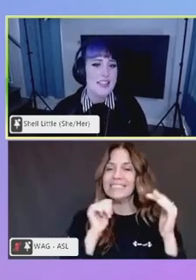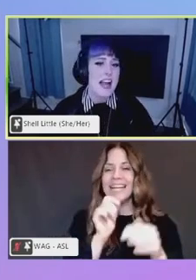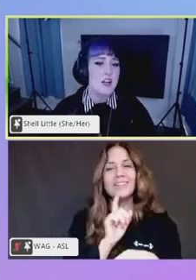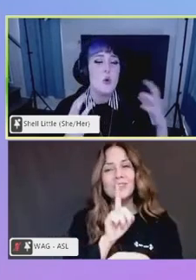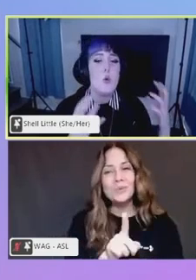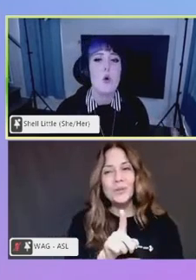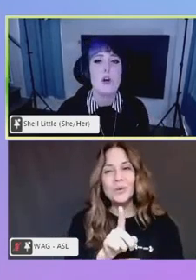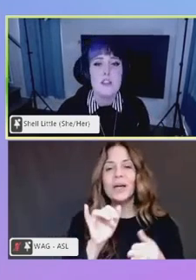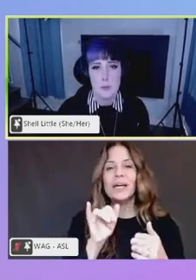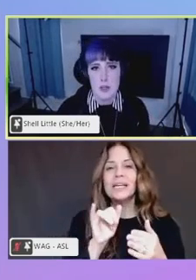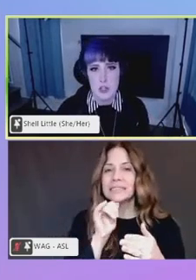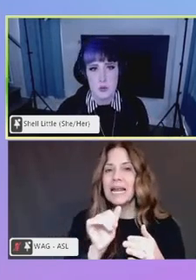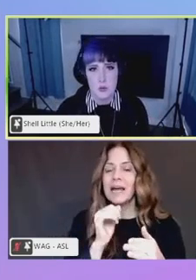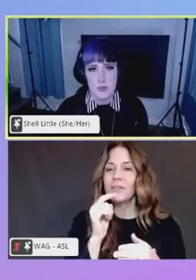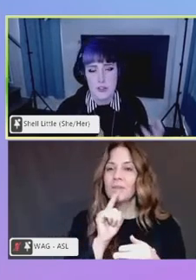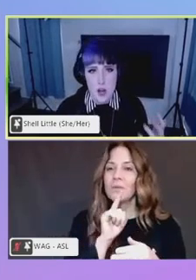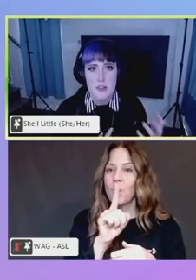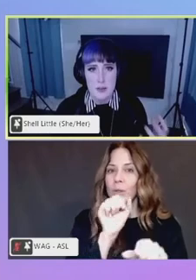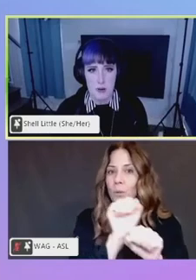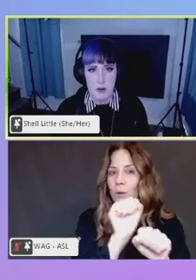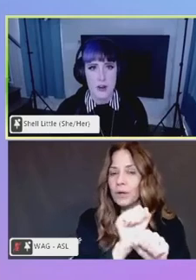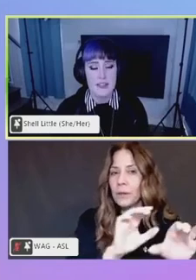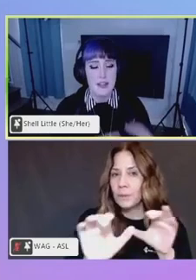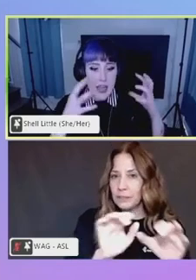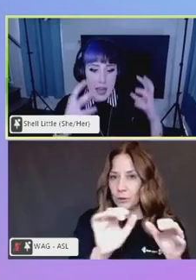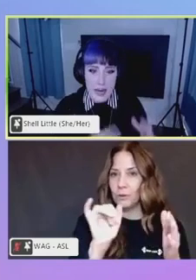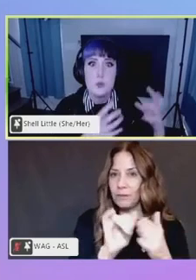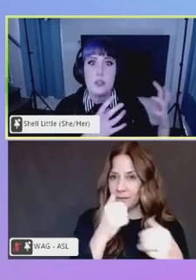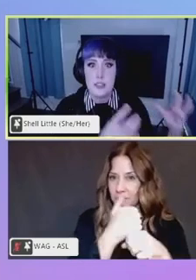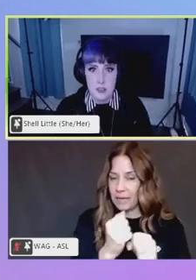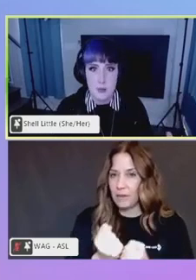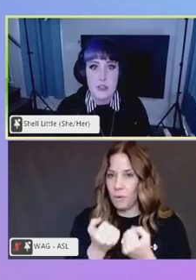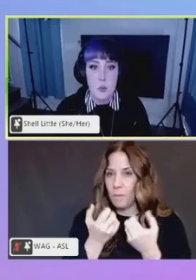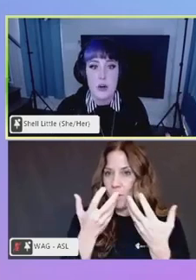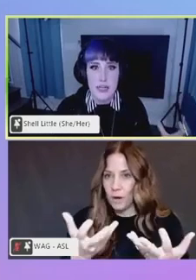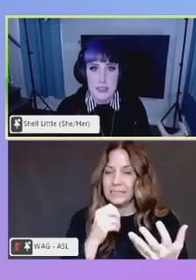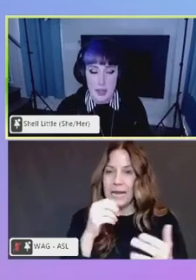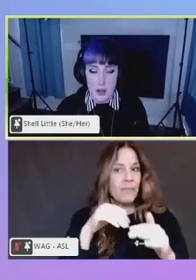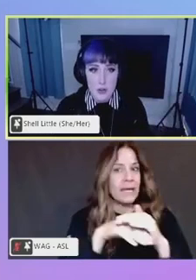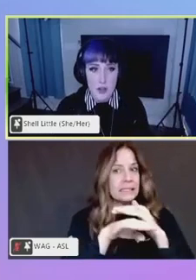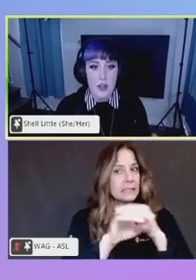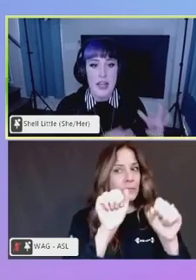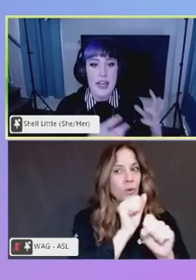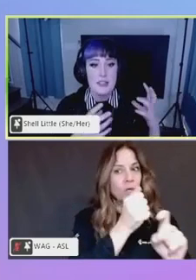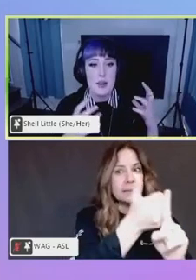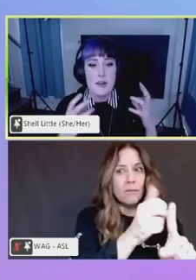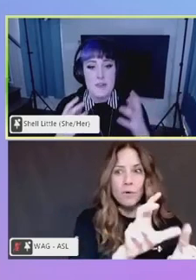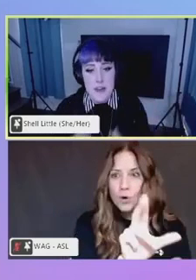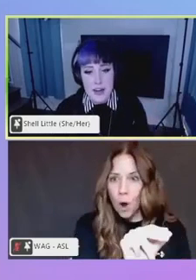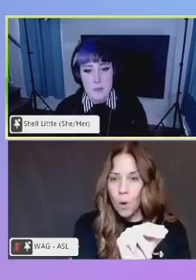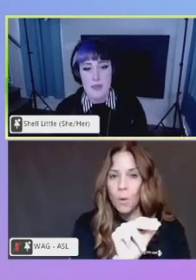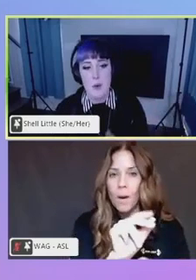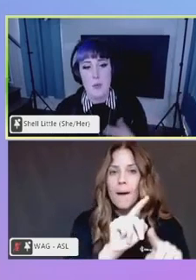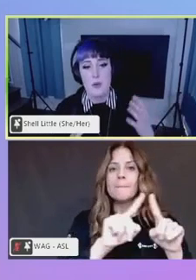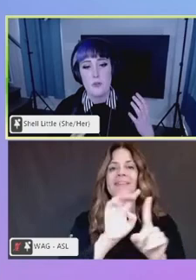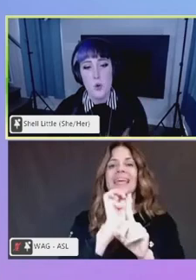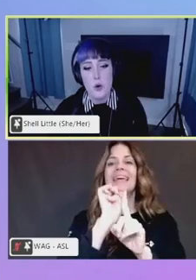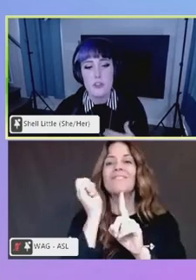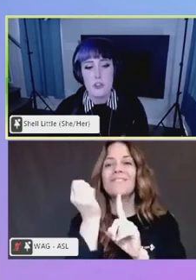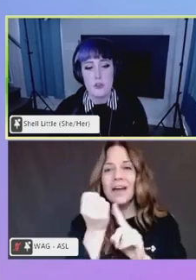perfect. So I must pretend because everyone else is doing great great. It is just me. I'm the only one drowning. It is not true. If it is not the actual work that we do that